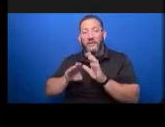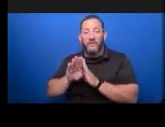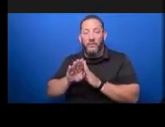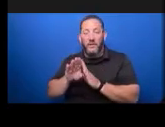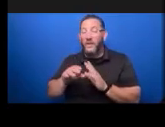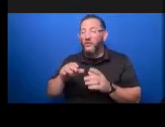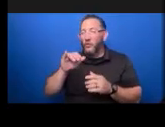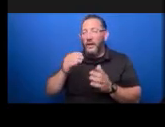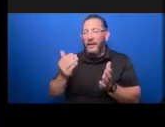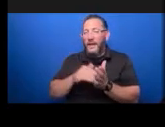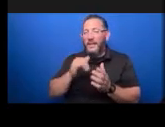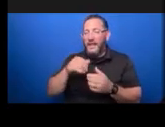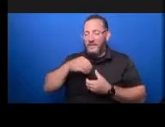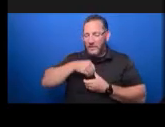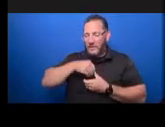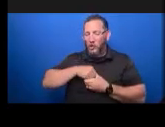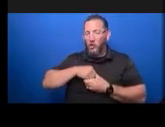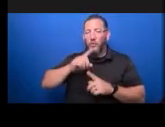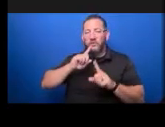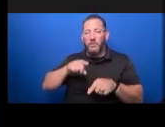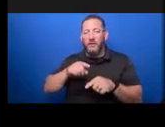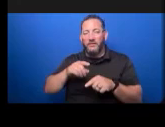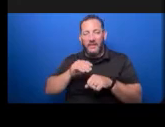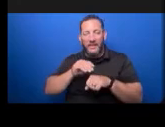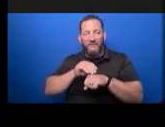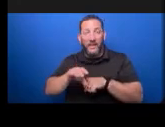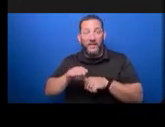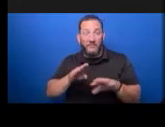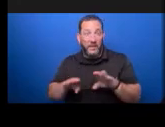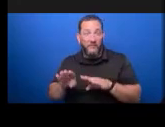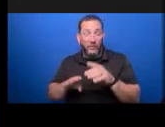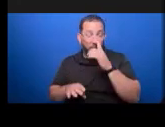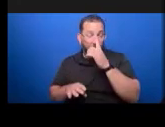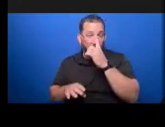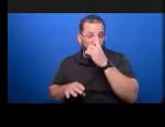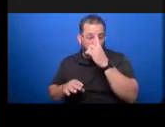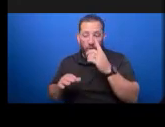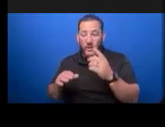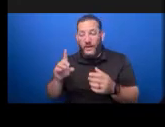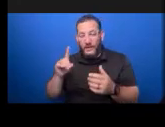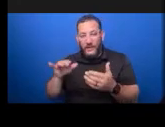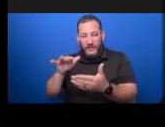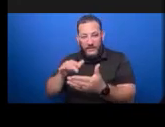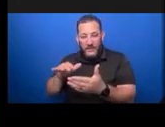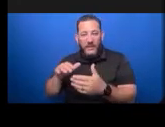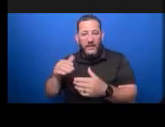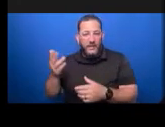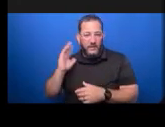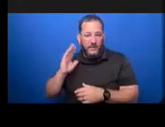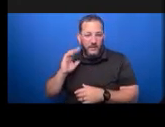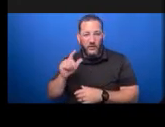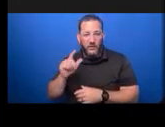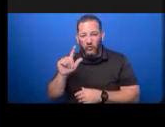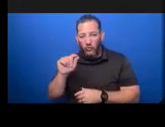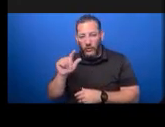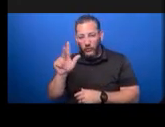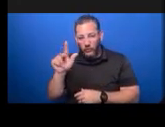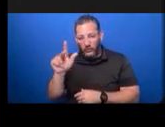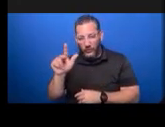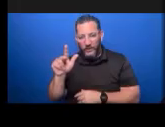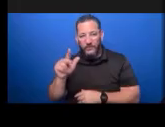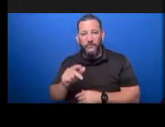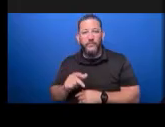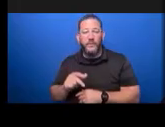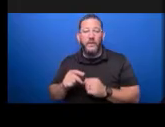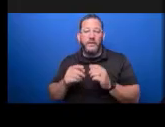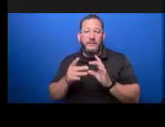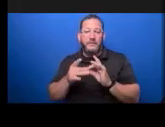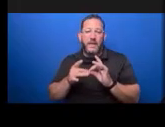affecting behavior. A study in 19 or 2023 said the BSRI may